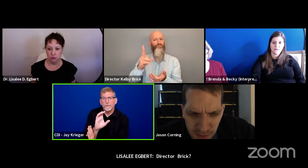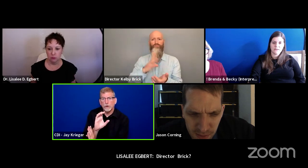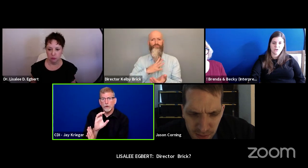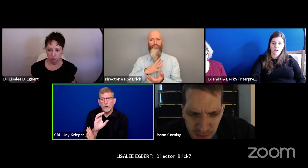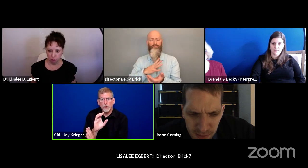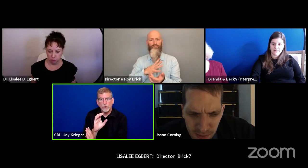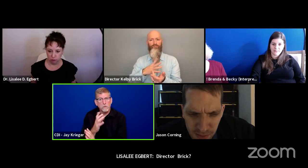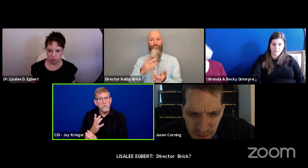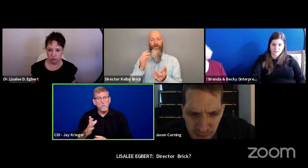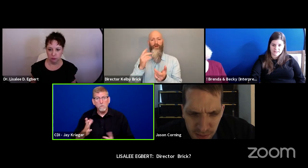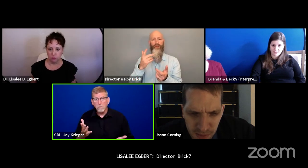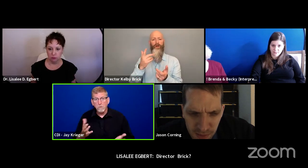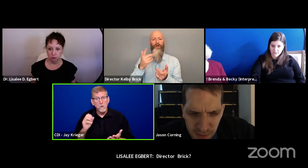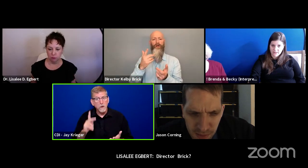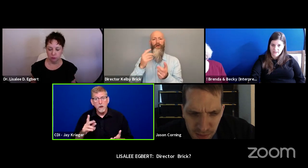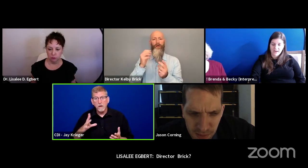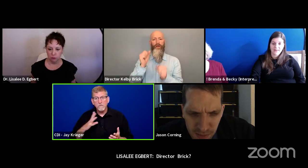Do we need to call a meeting before December?